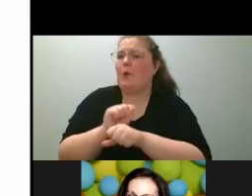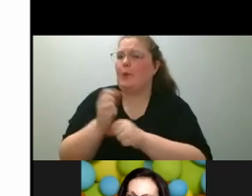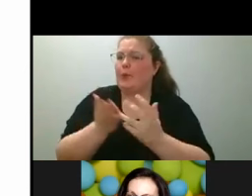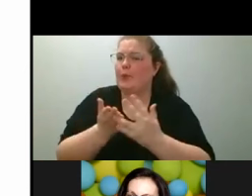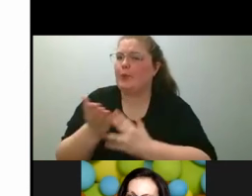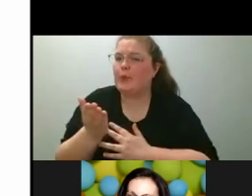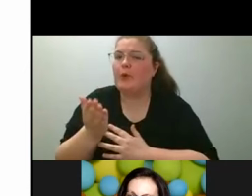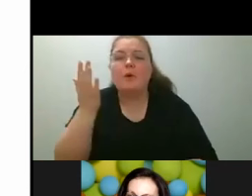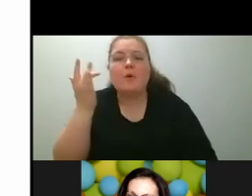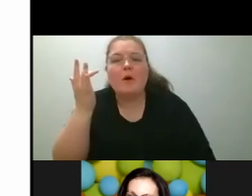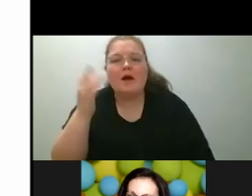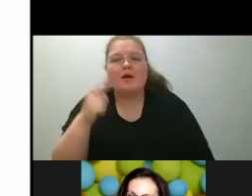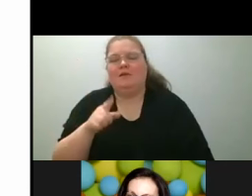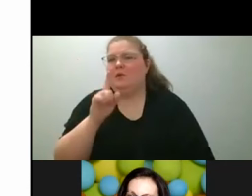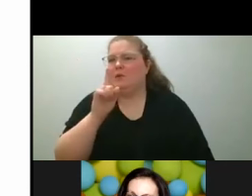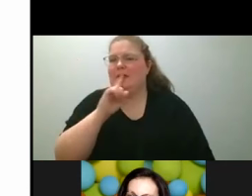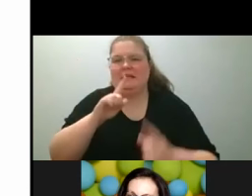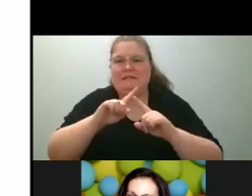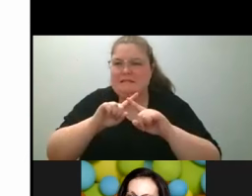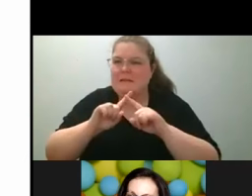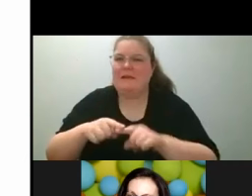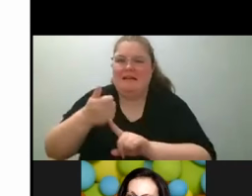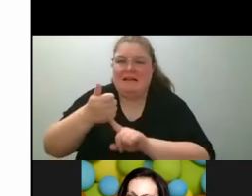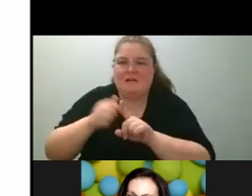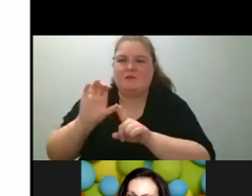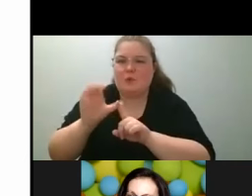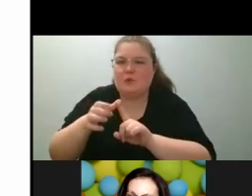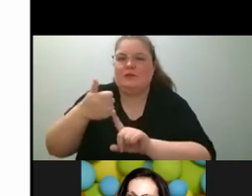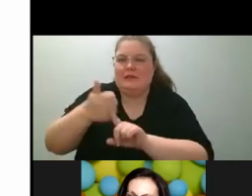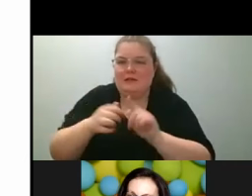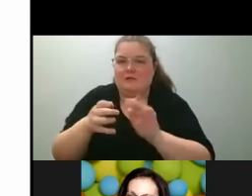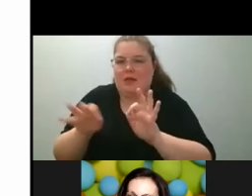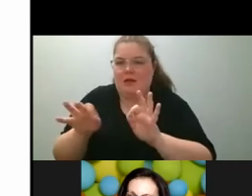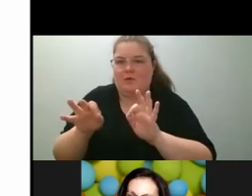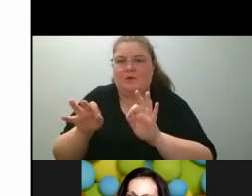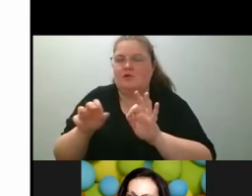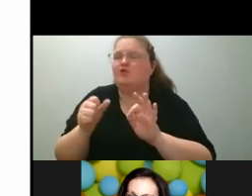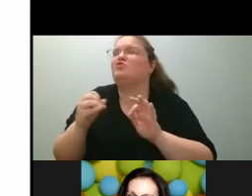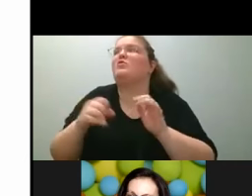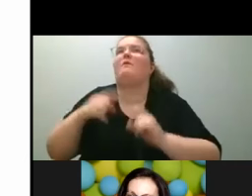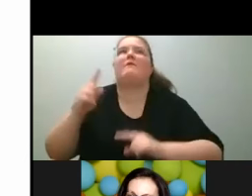because they are so very different from culture to culture. And while we all tend to share these,